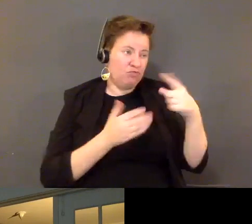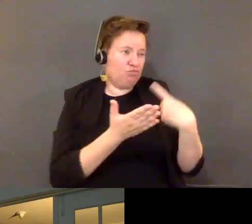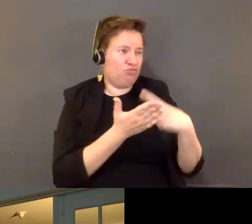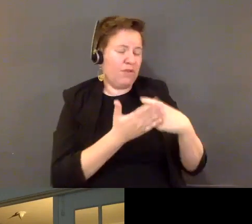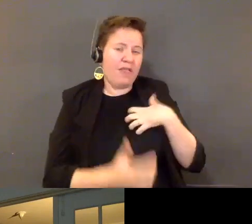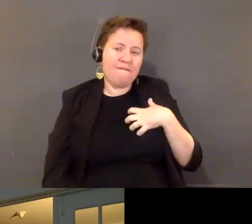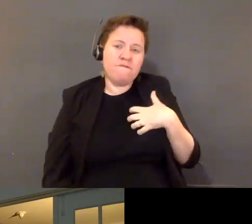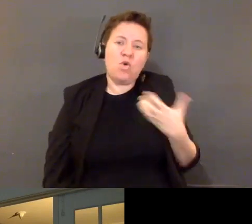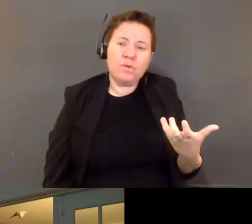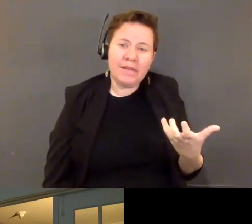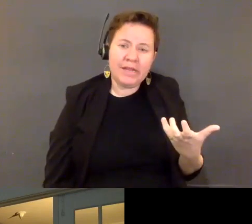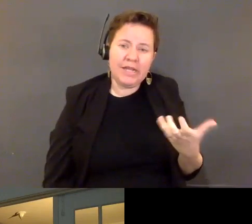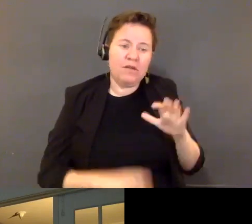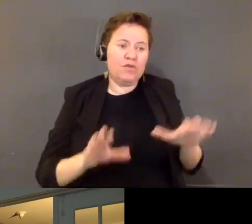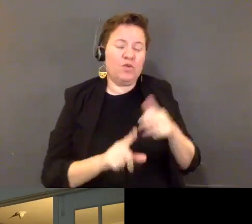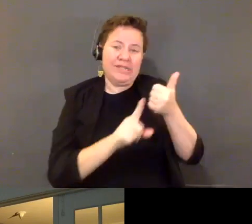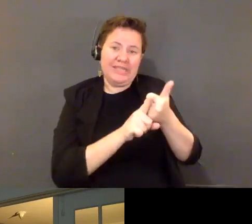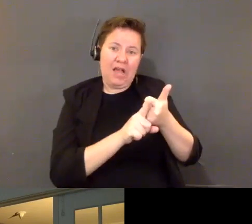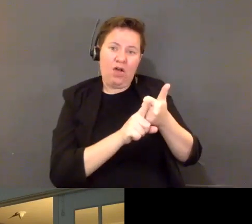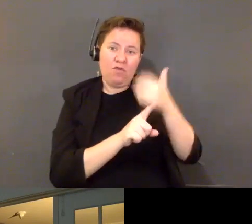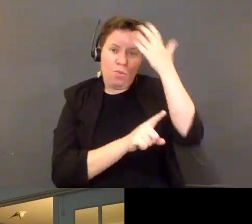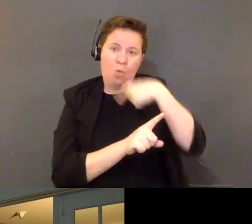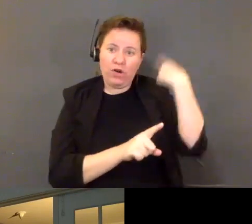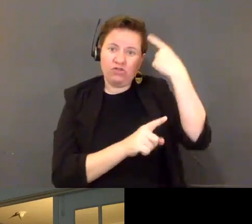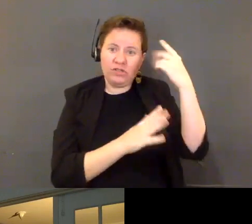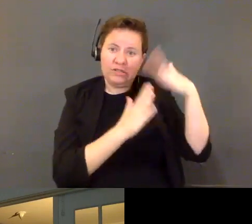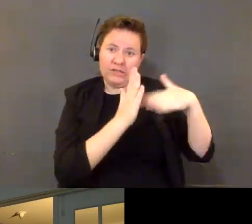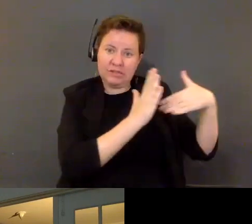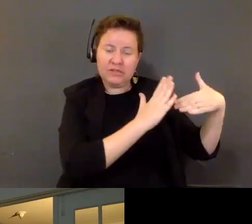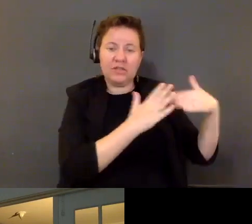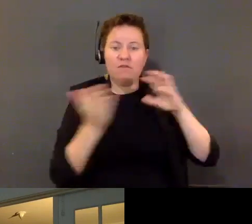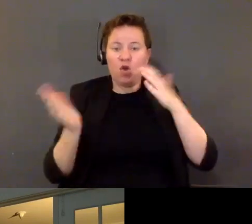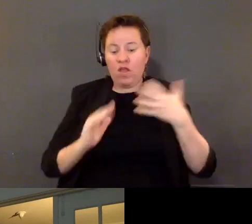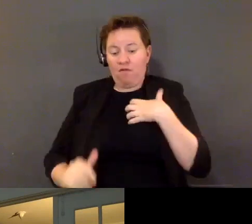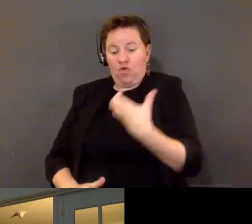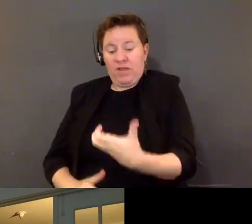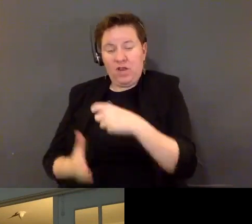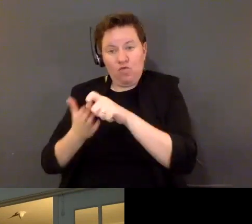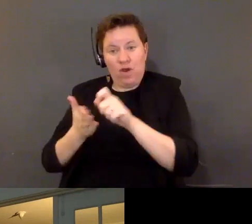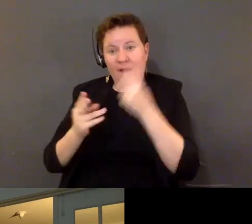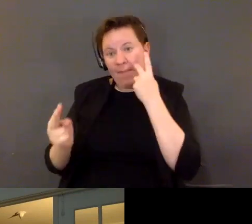doing self-portraits versus the vulnerability of writing memoir or perhaps the empowerment